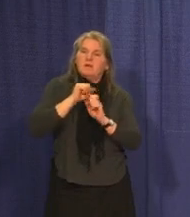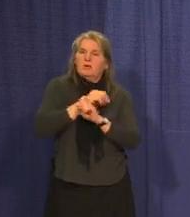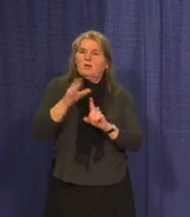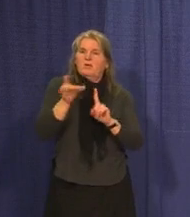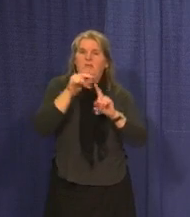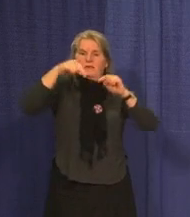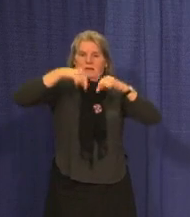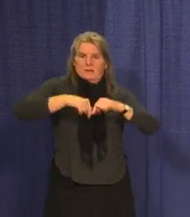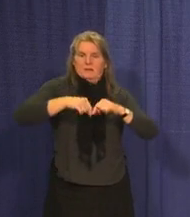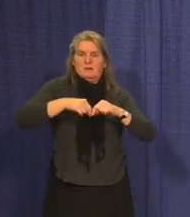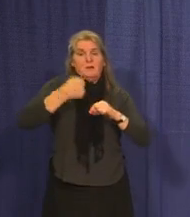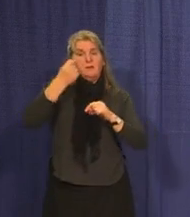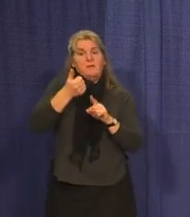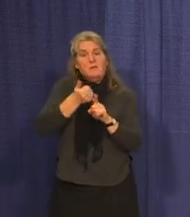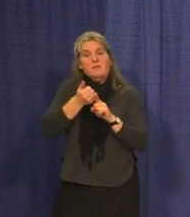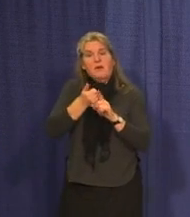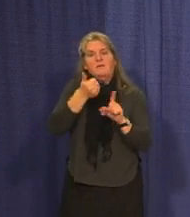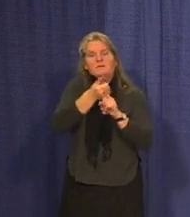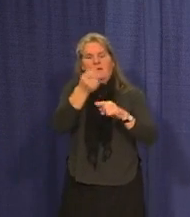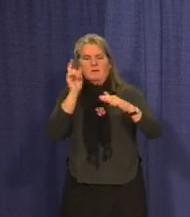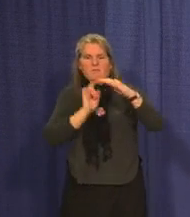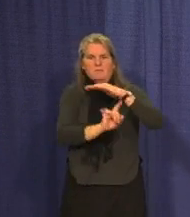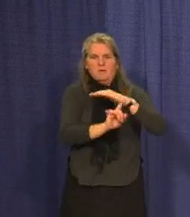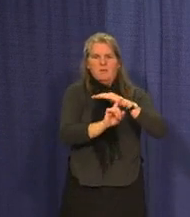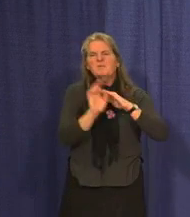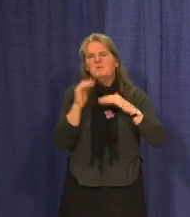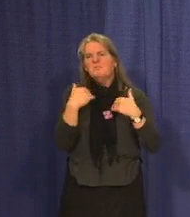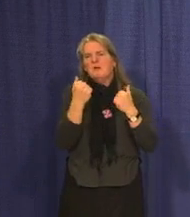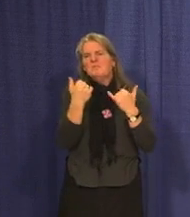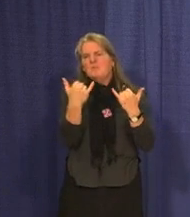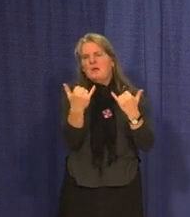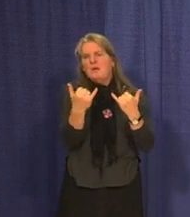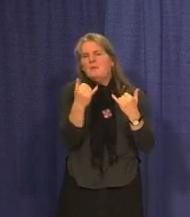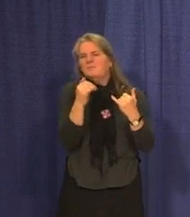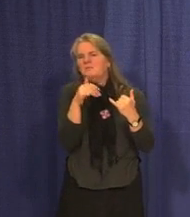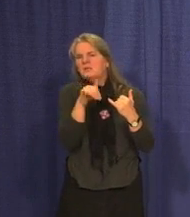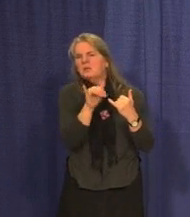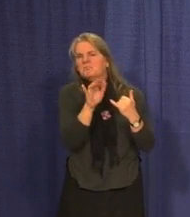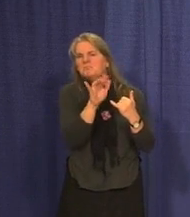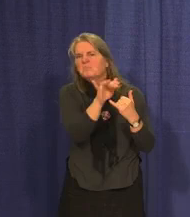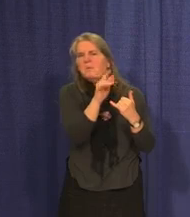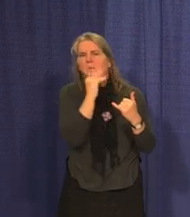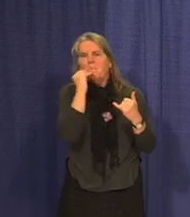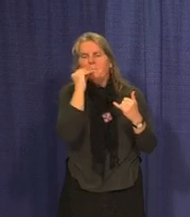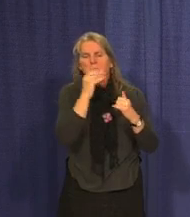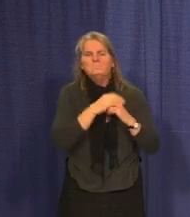tested positive up here. They are so isolating and recovering well.